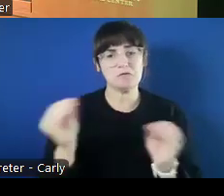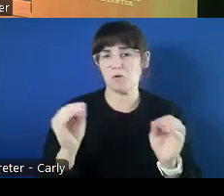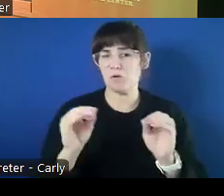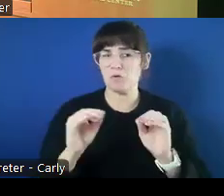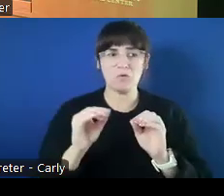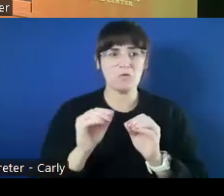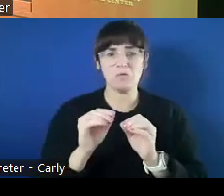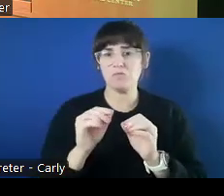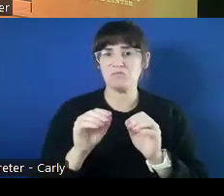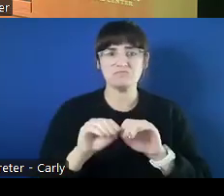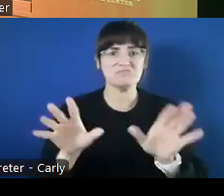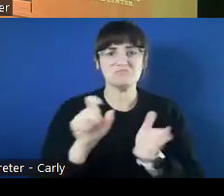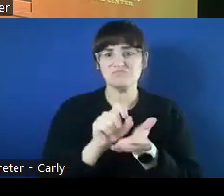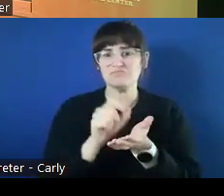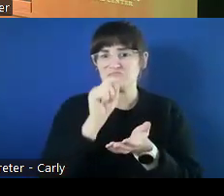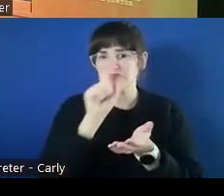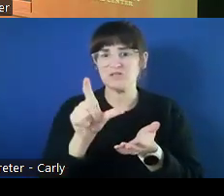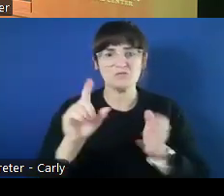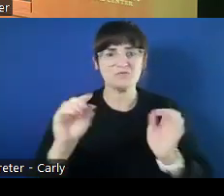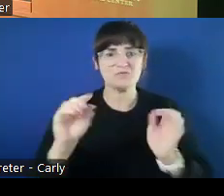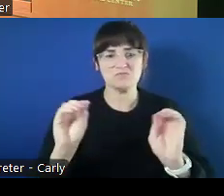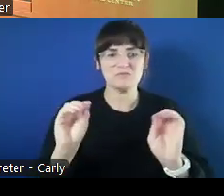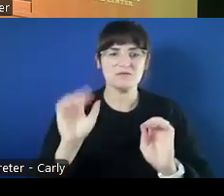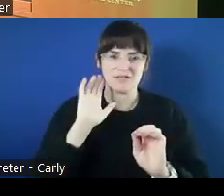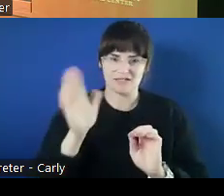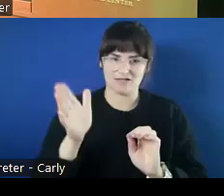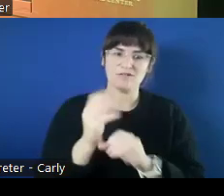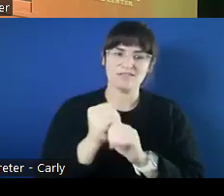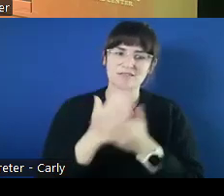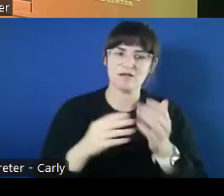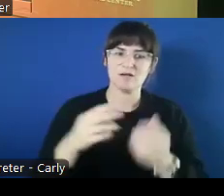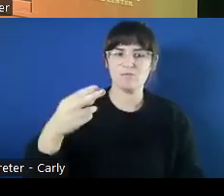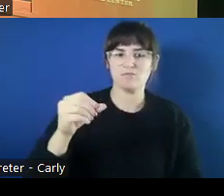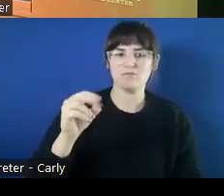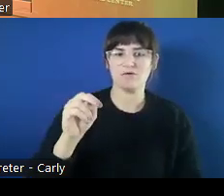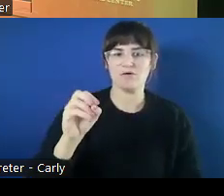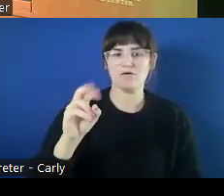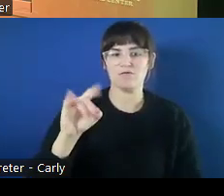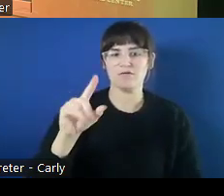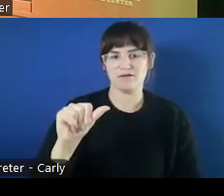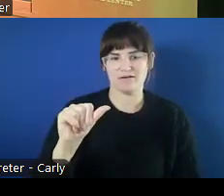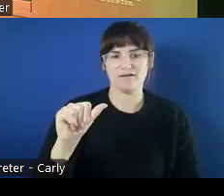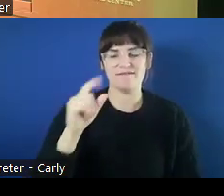I get some um honoraria from El Sevier from some editorial work so what I'm going to do today is